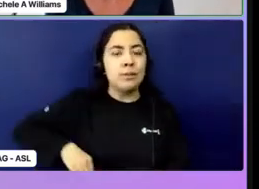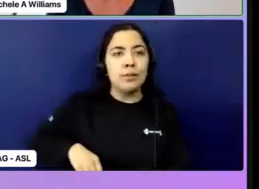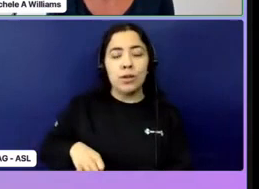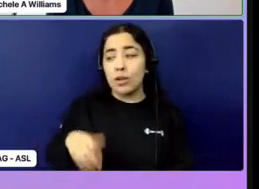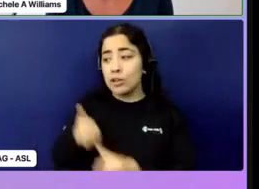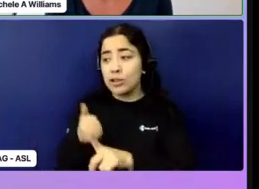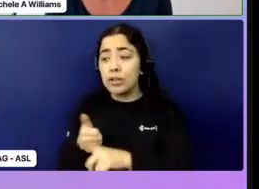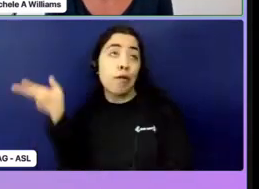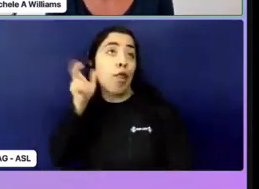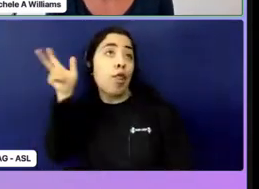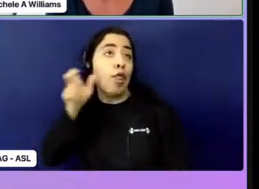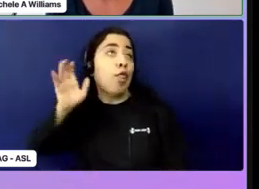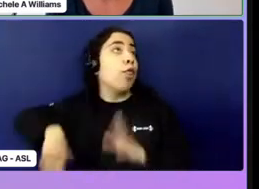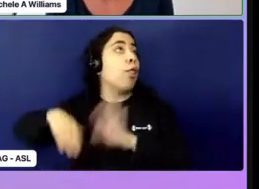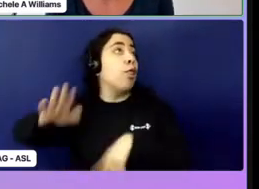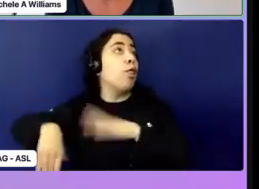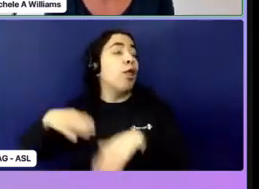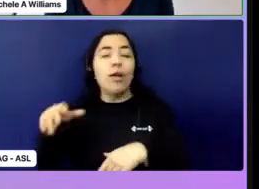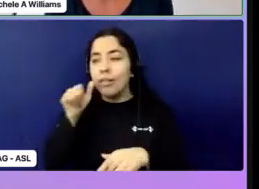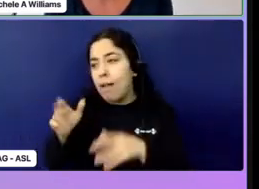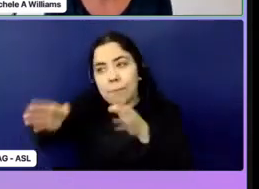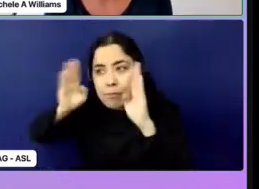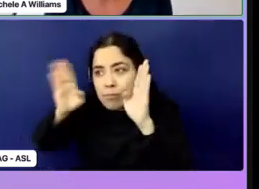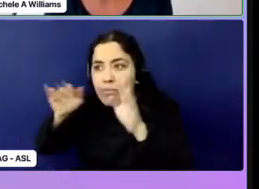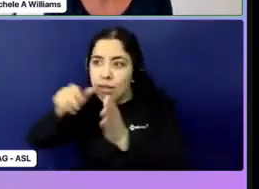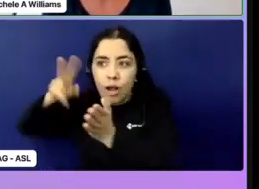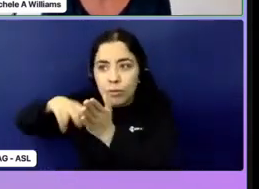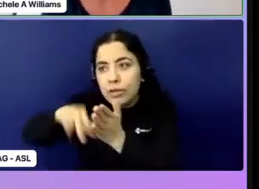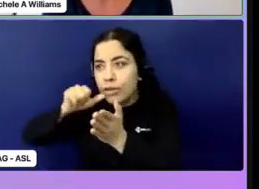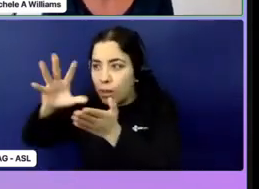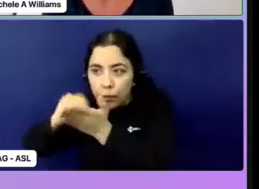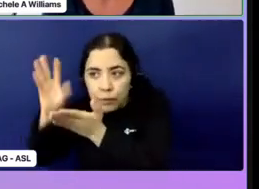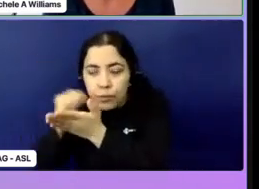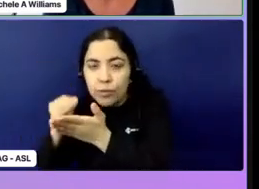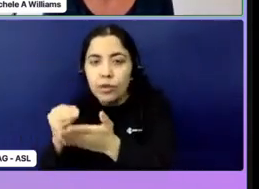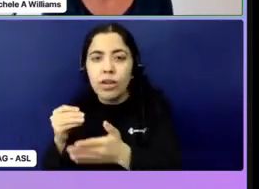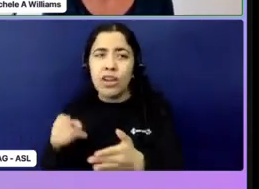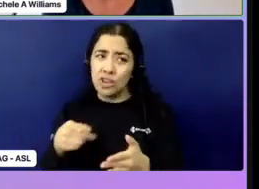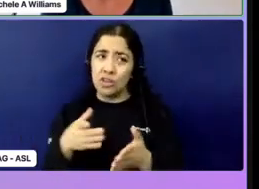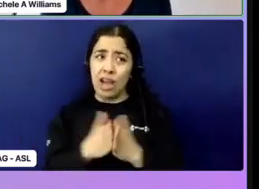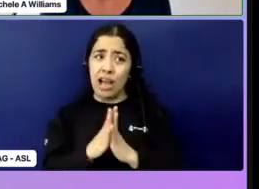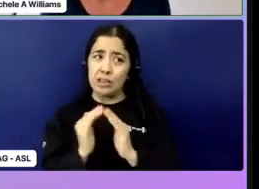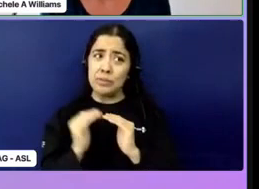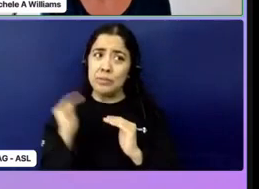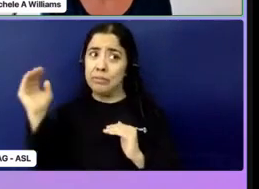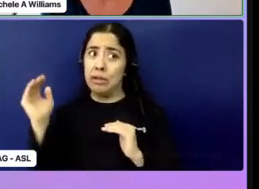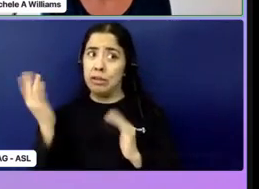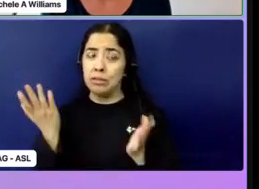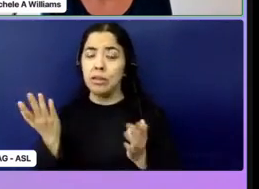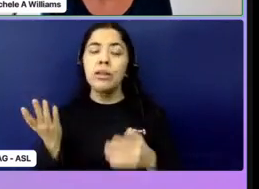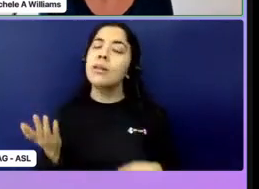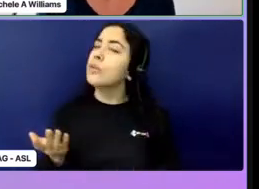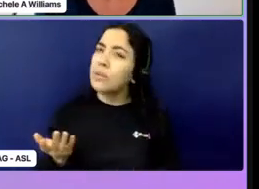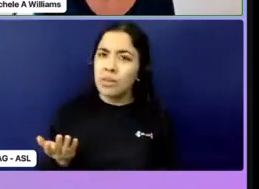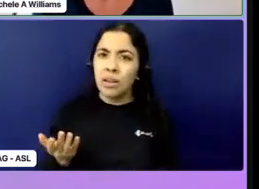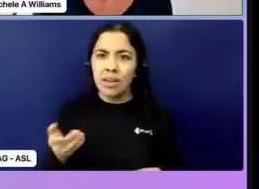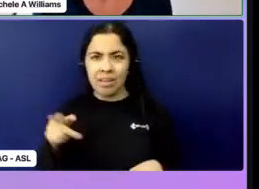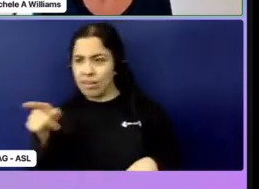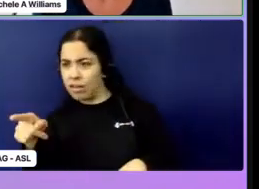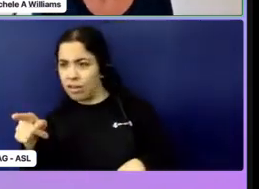the student is trying to get an advantage, or they are not really learning or not really reading or they are asking for